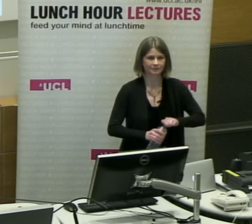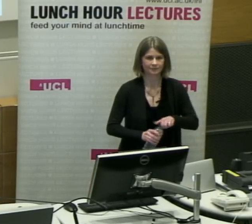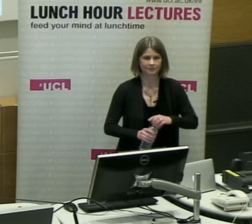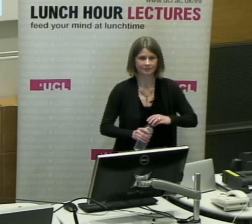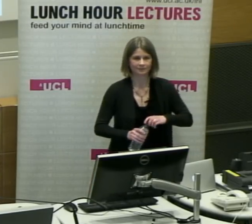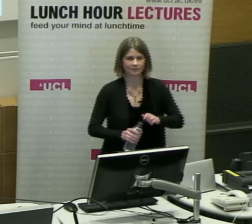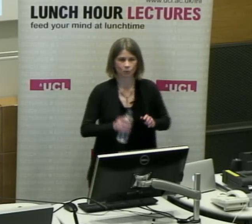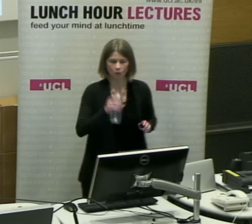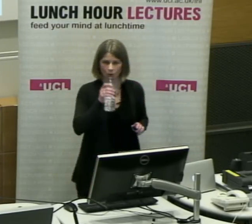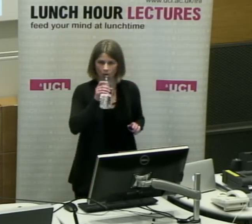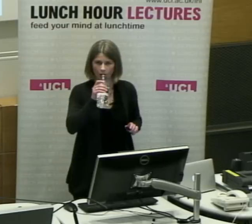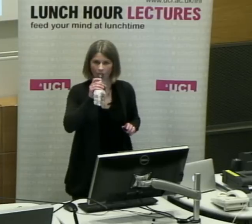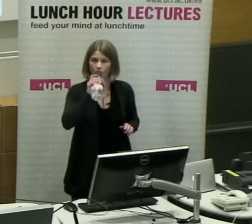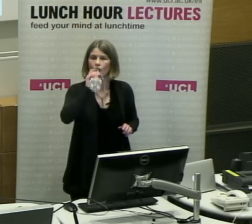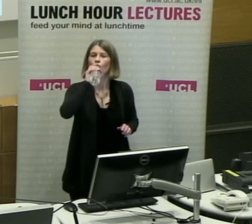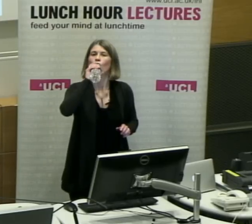Hi, it's just one question.